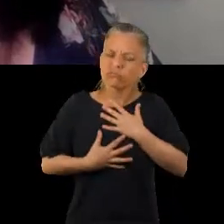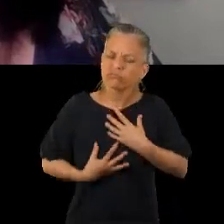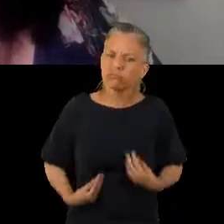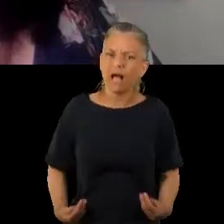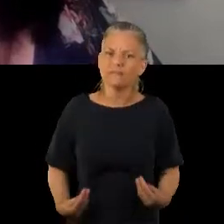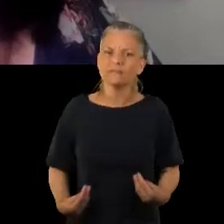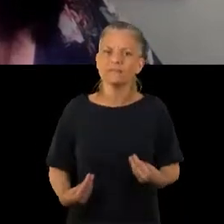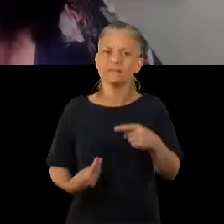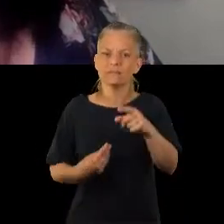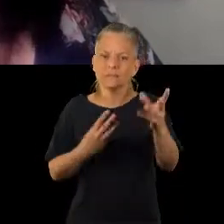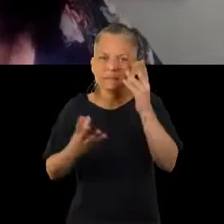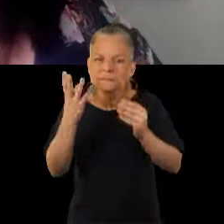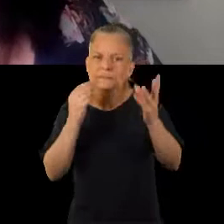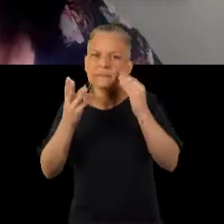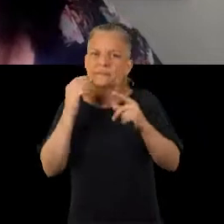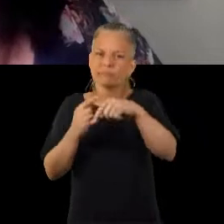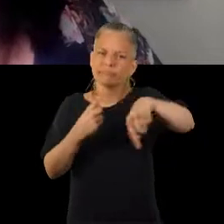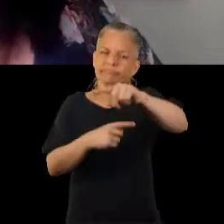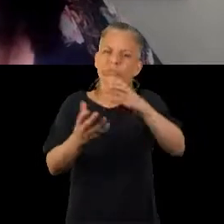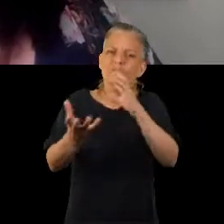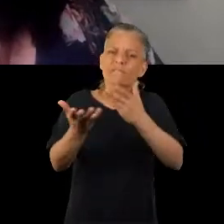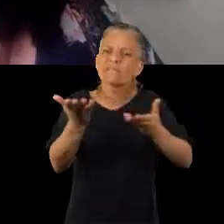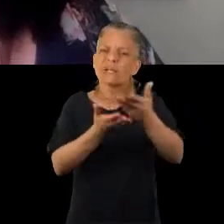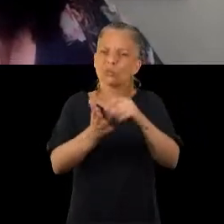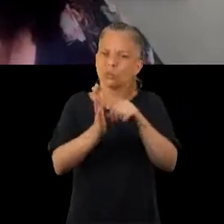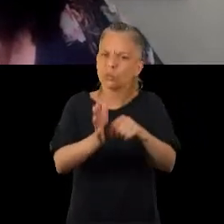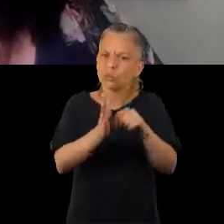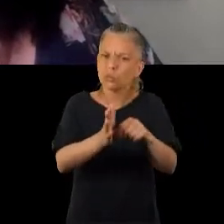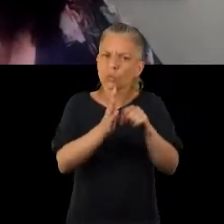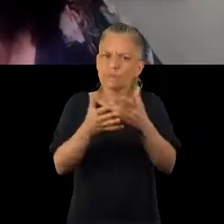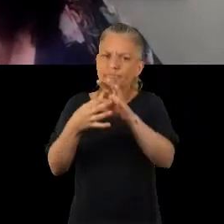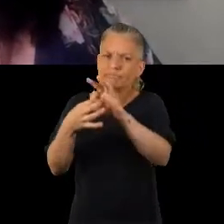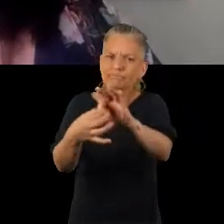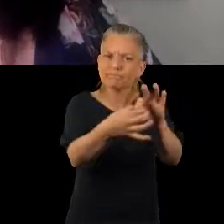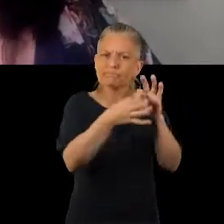as a leader make sure that the support is there to ensure that they can do their role?